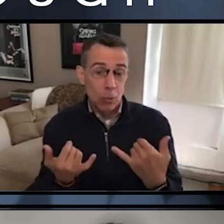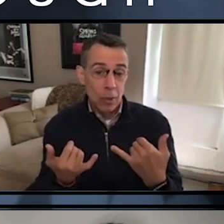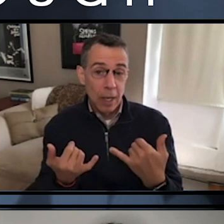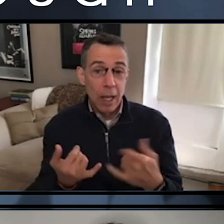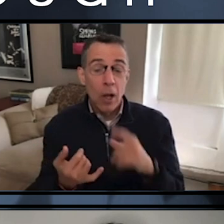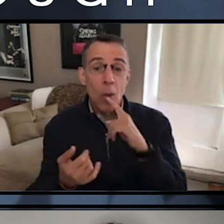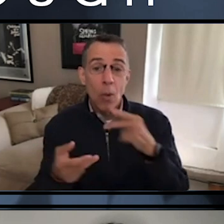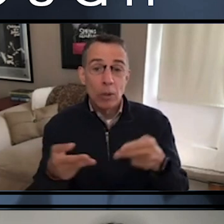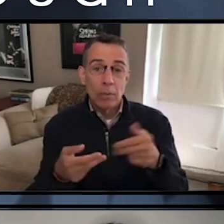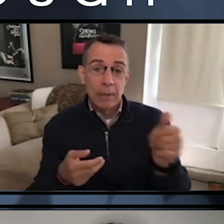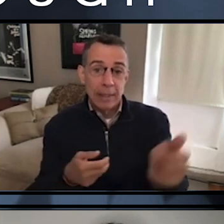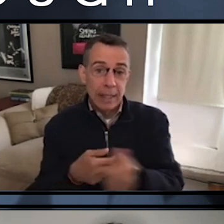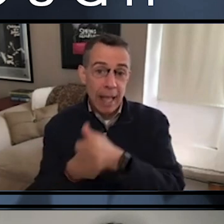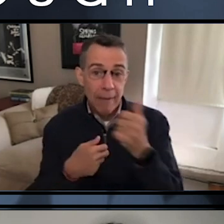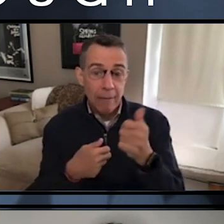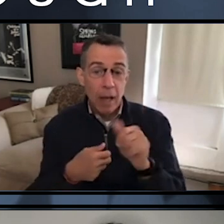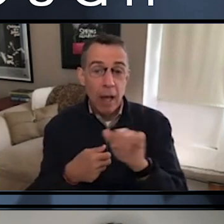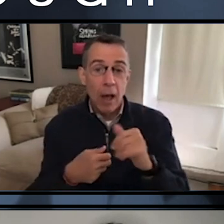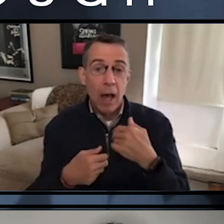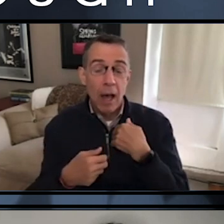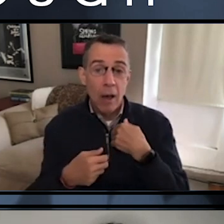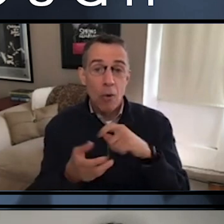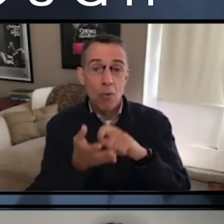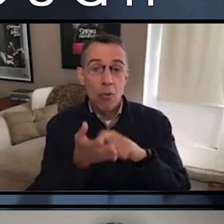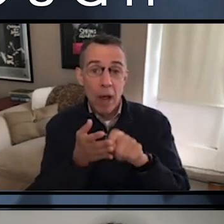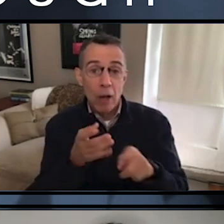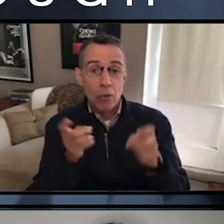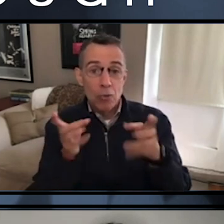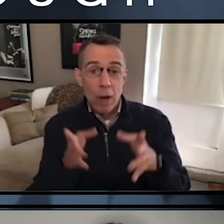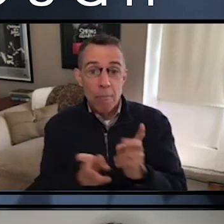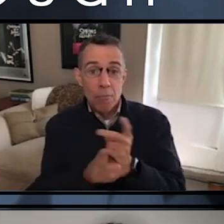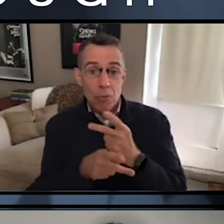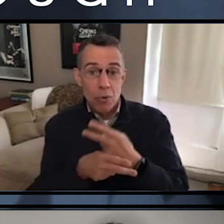introduce themselves as well. We have a writer, director, and producer Mr. Doug